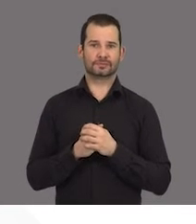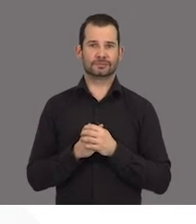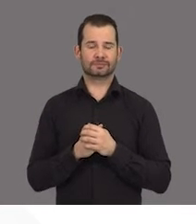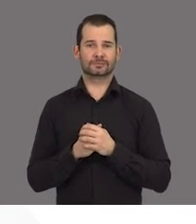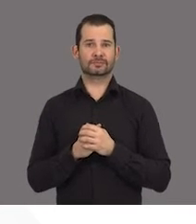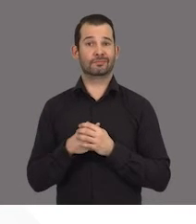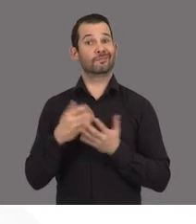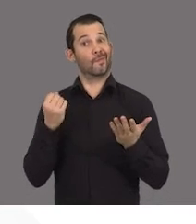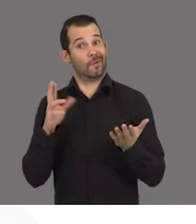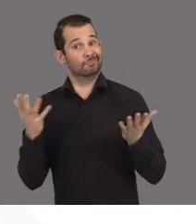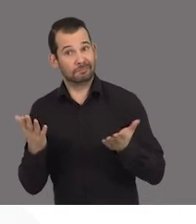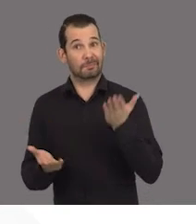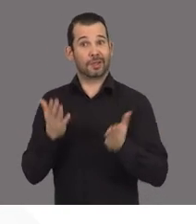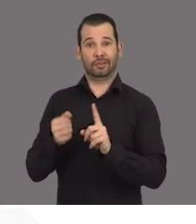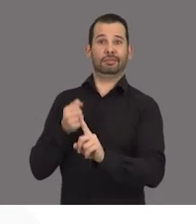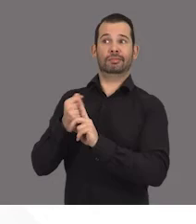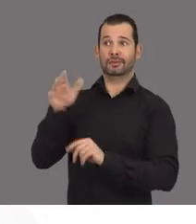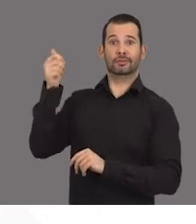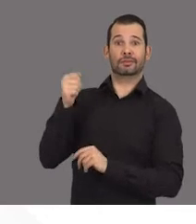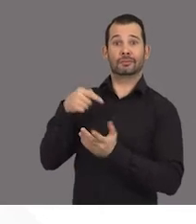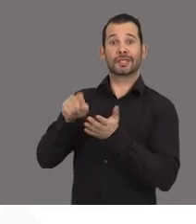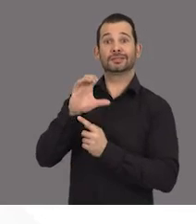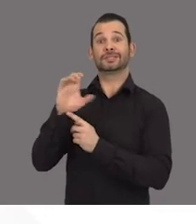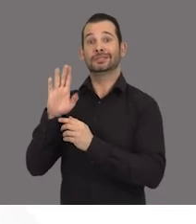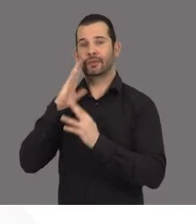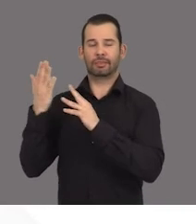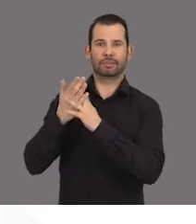Otherwise, their CCB payments could be interrupted.